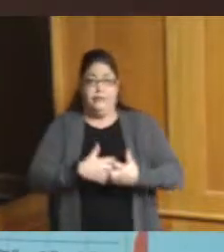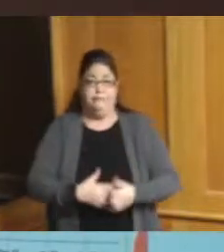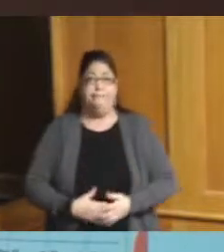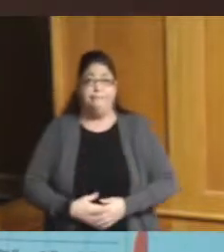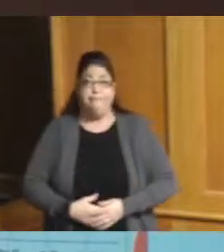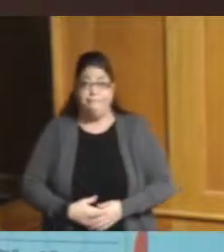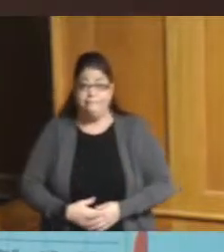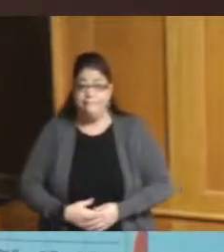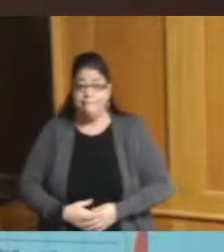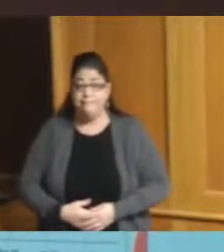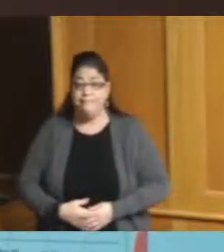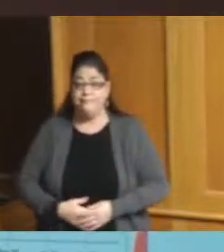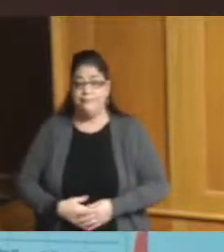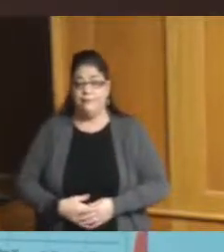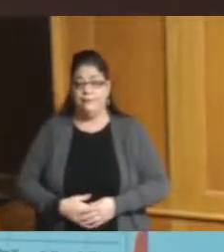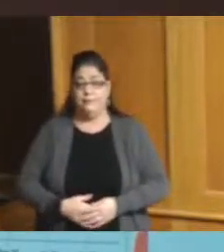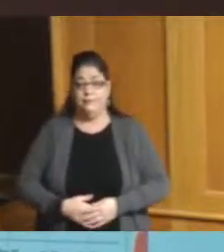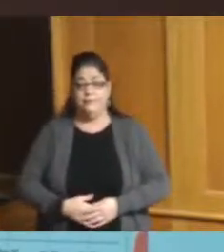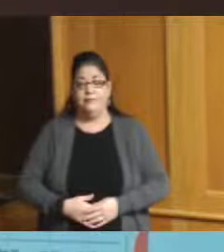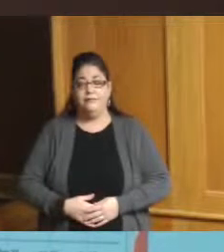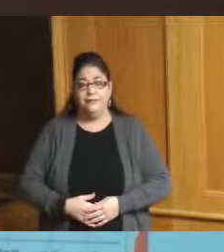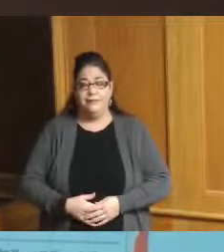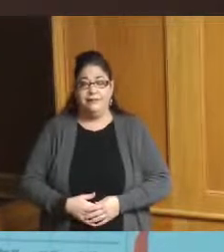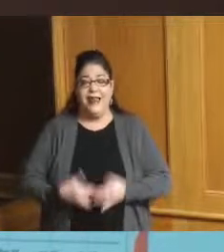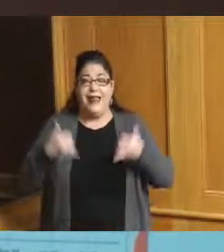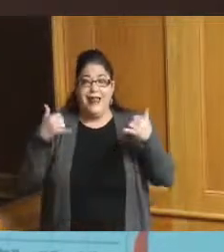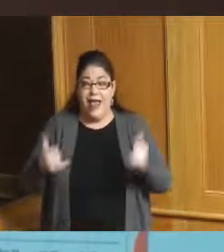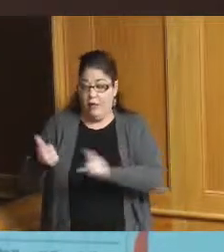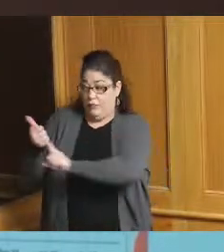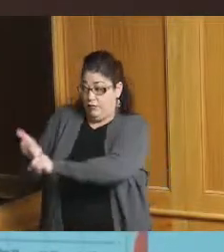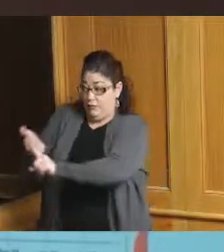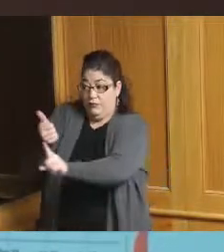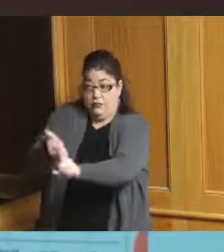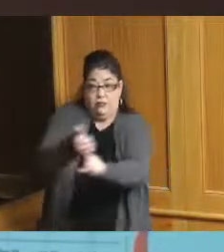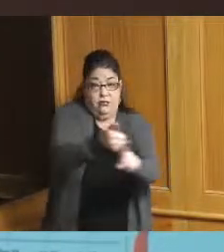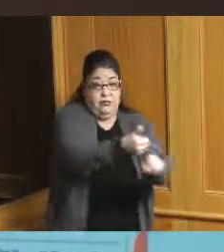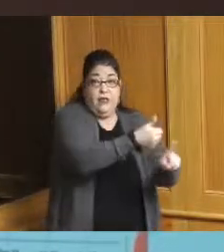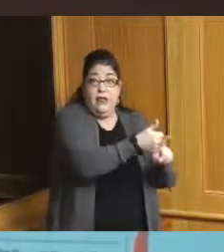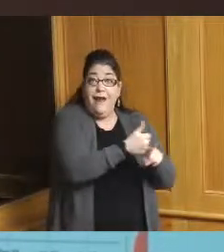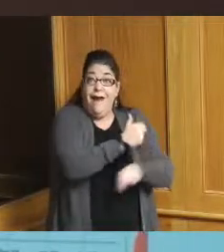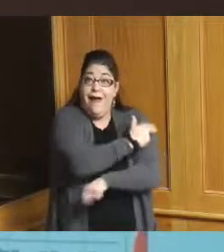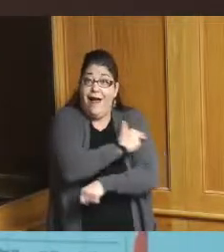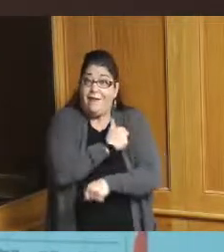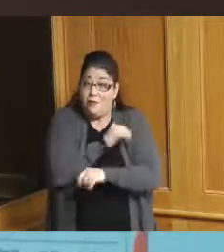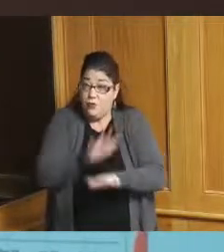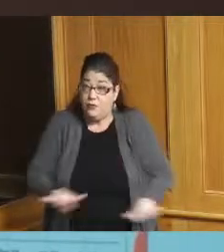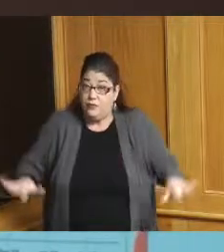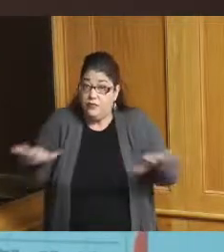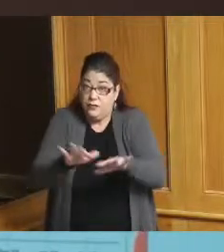self slowing down procedures on their own because they need to make room for Covid patients